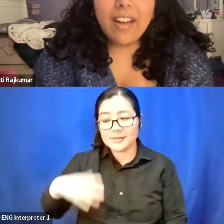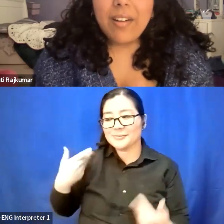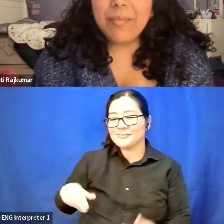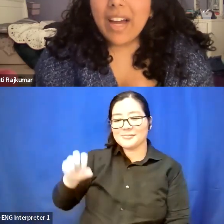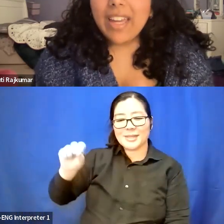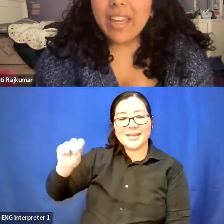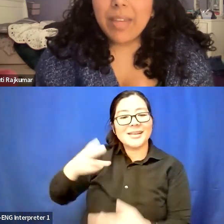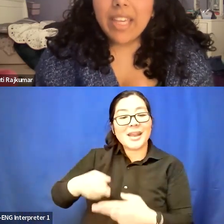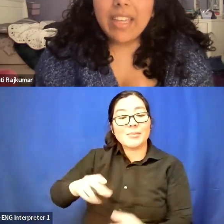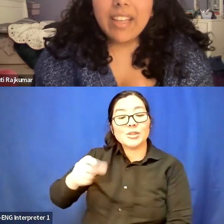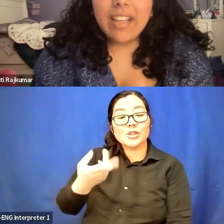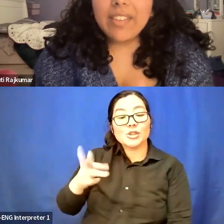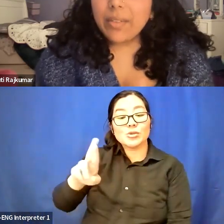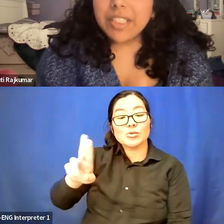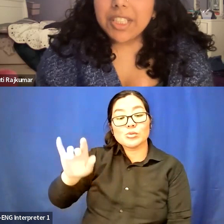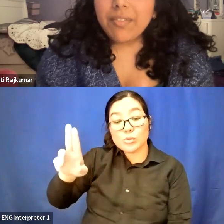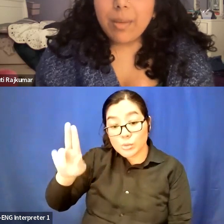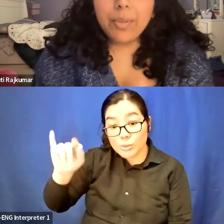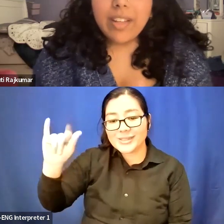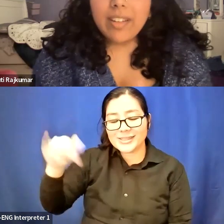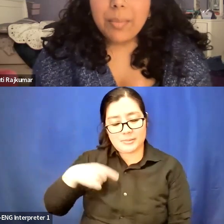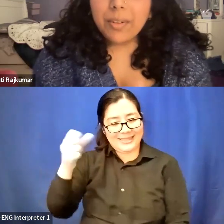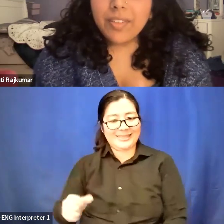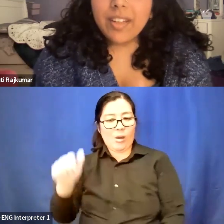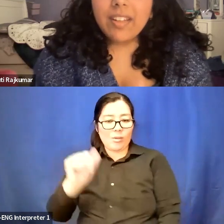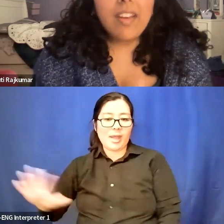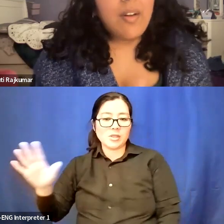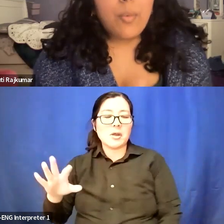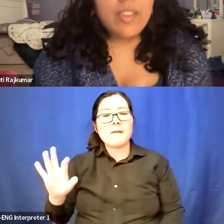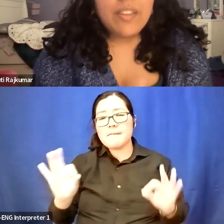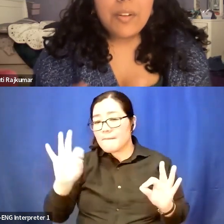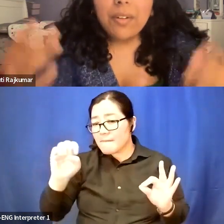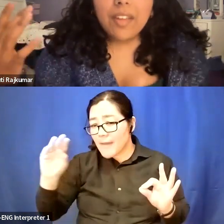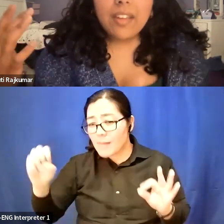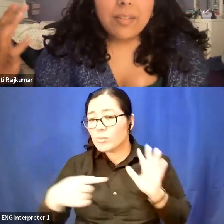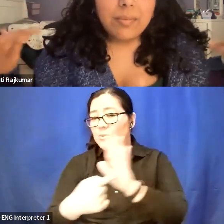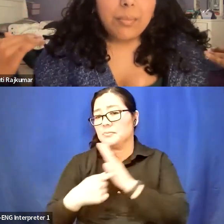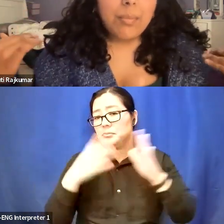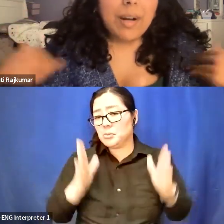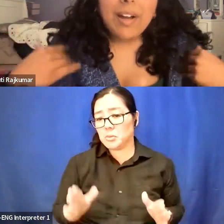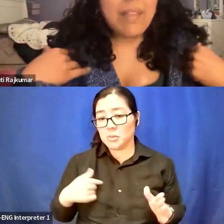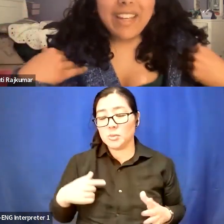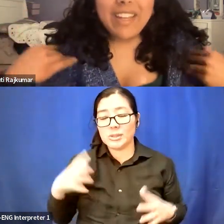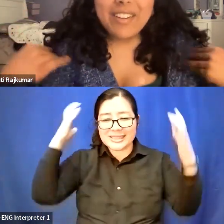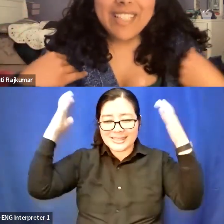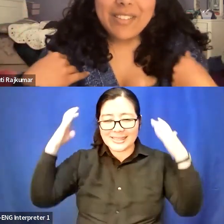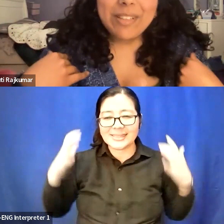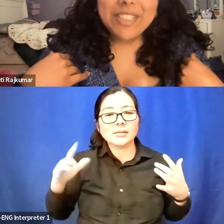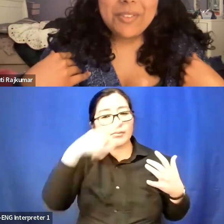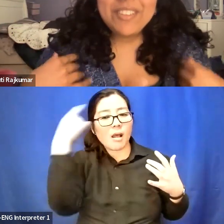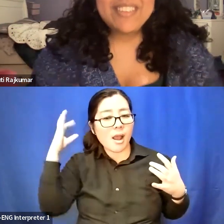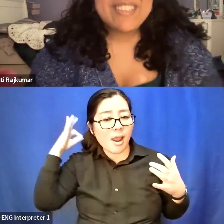I am a South Asian femme presenting person with curly black hair down to my shoulders.